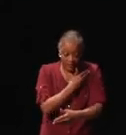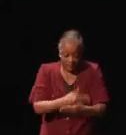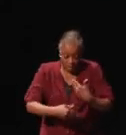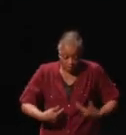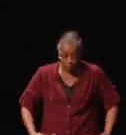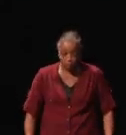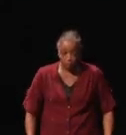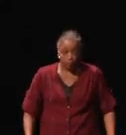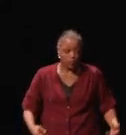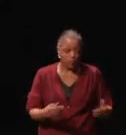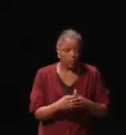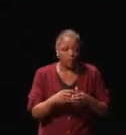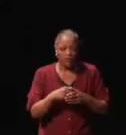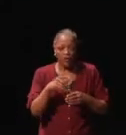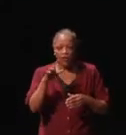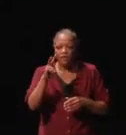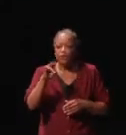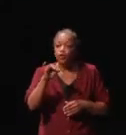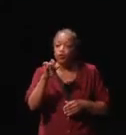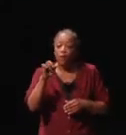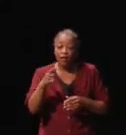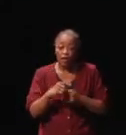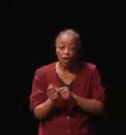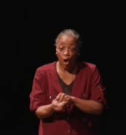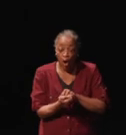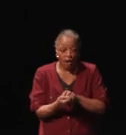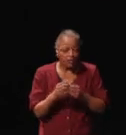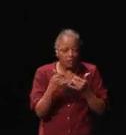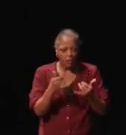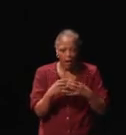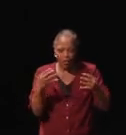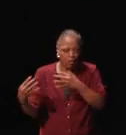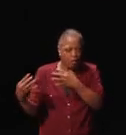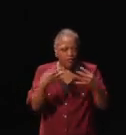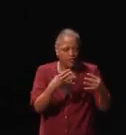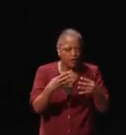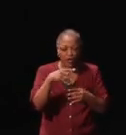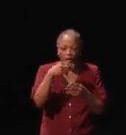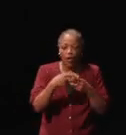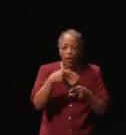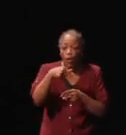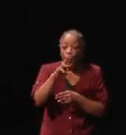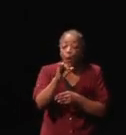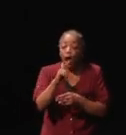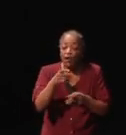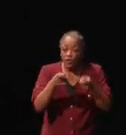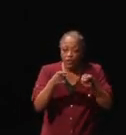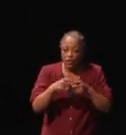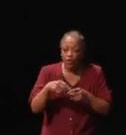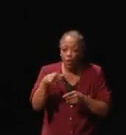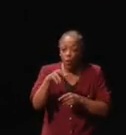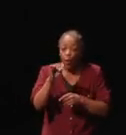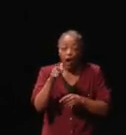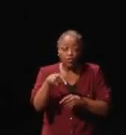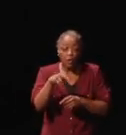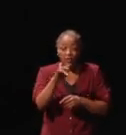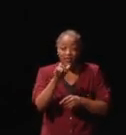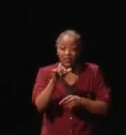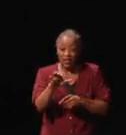From virtual golf to modern warfare, the quad control allows quadriplegic people to game on.